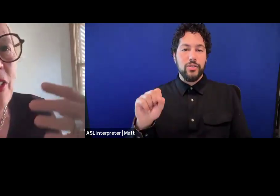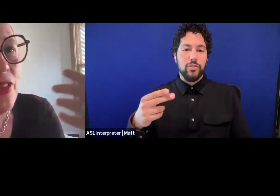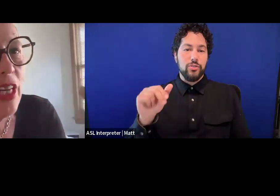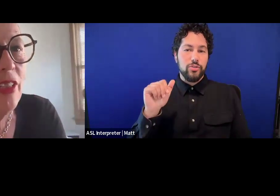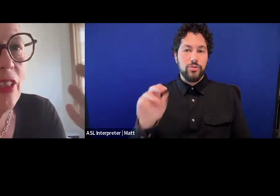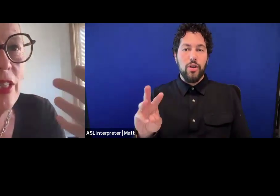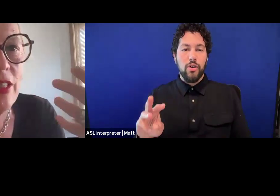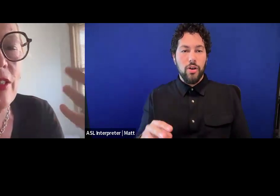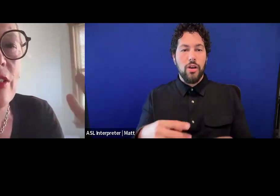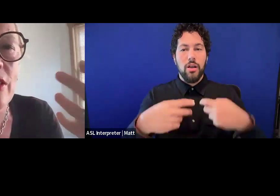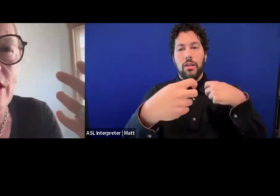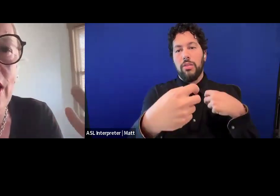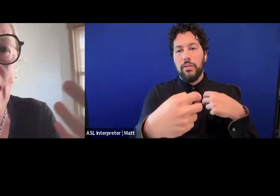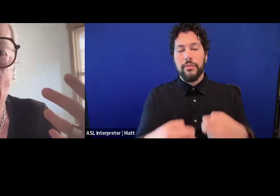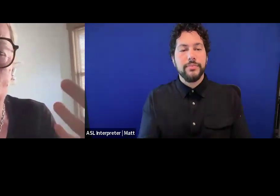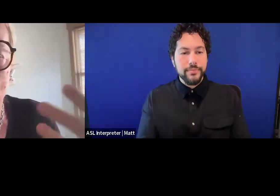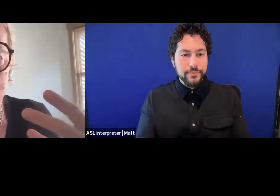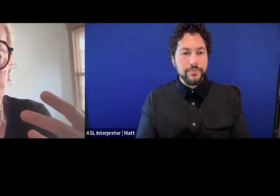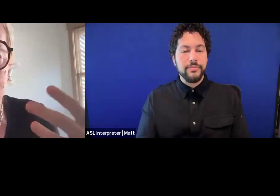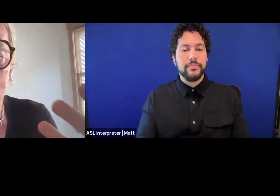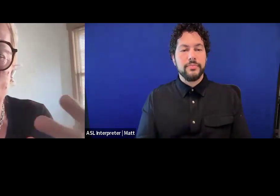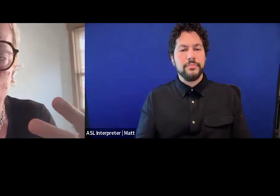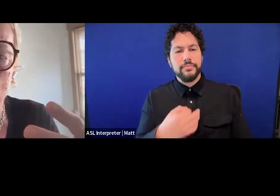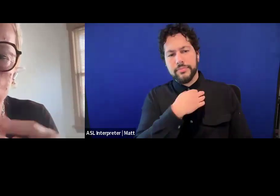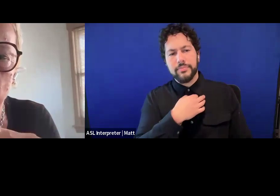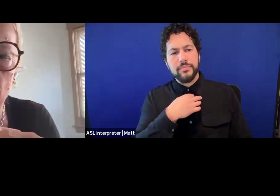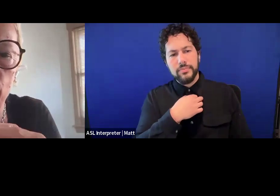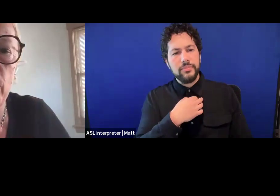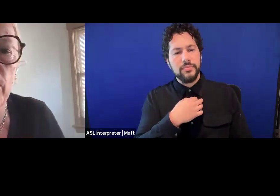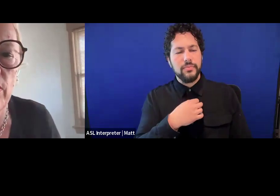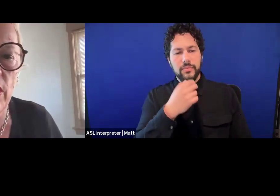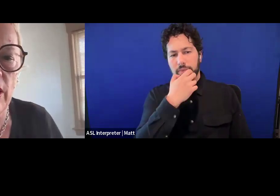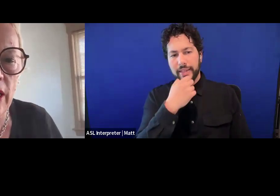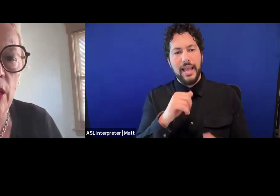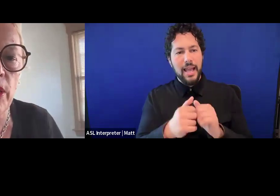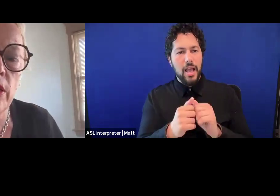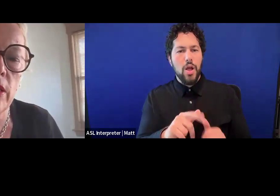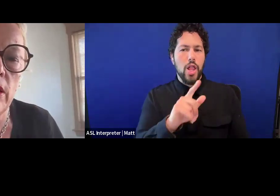Um, just really interested to sort of see how Lois and Peggy have been sort of, like, incubating